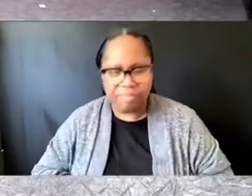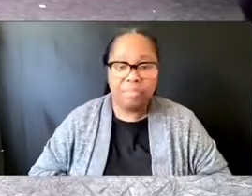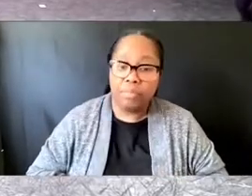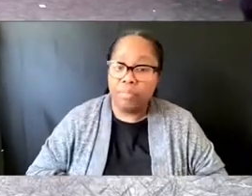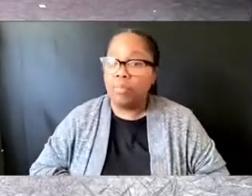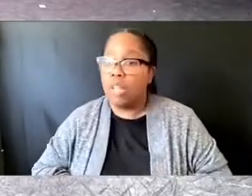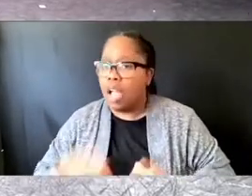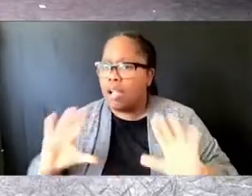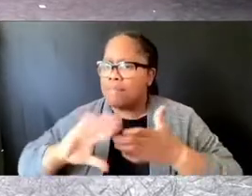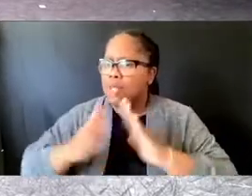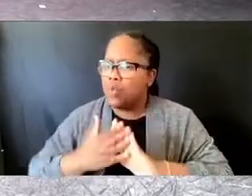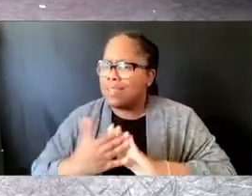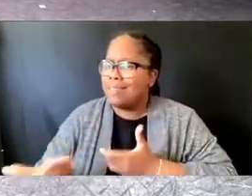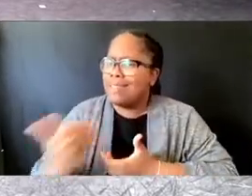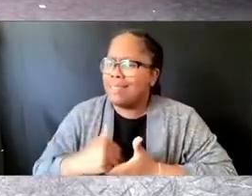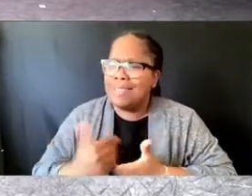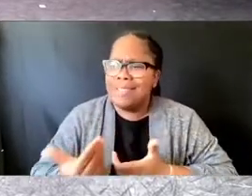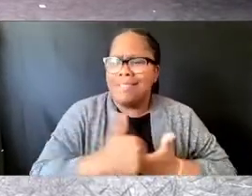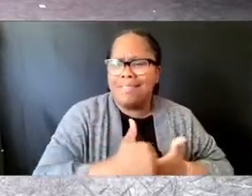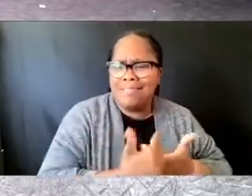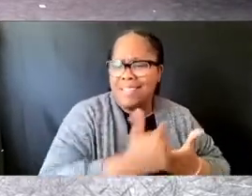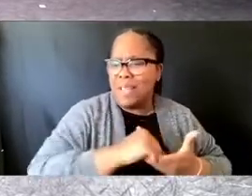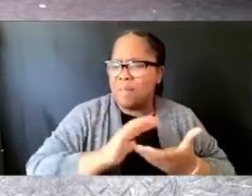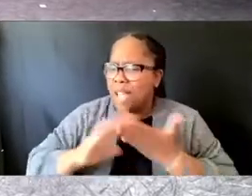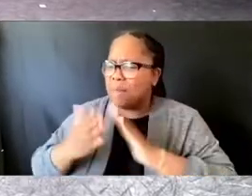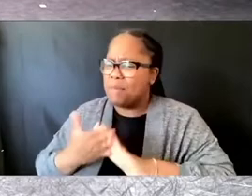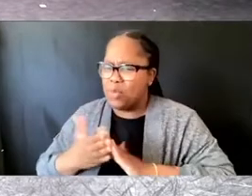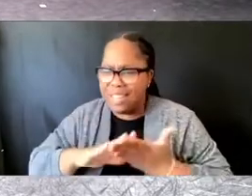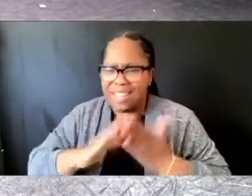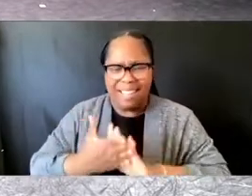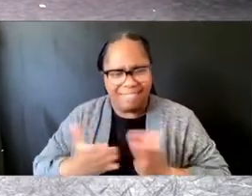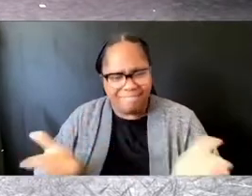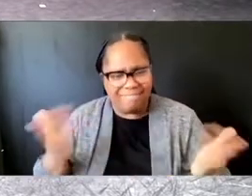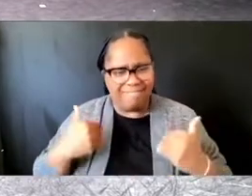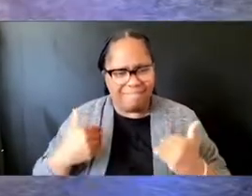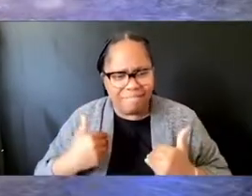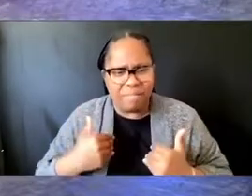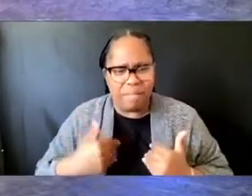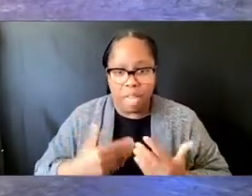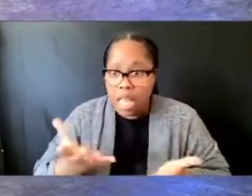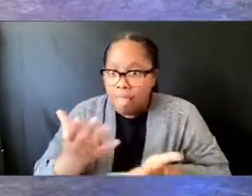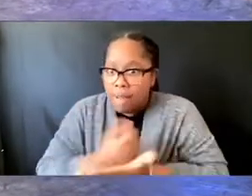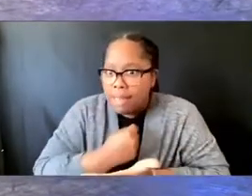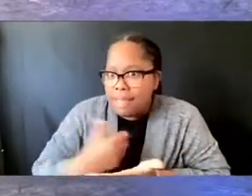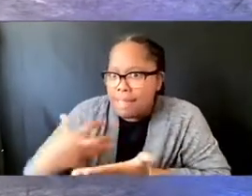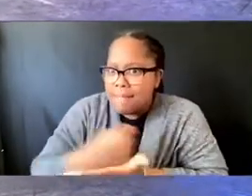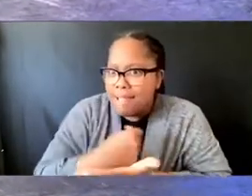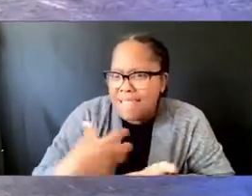My community, my community Get the money, get the money, get the money, yo